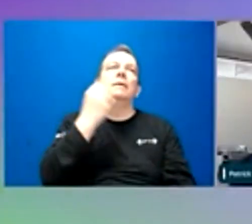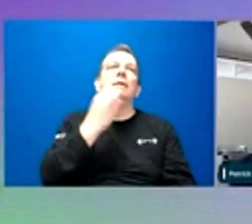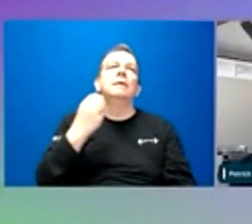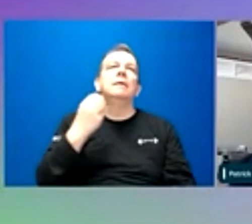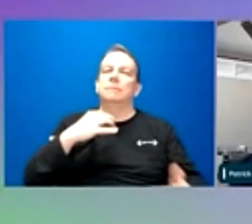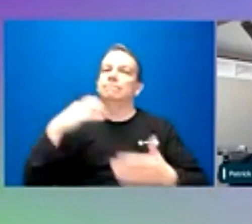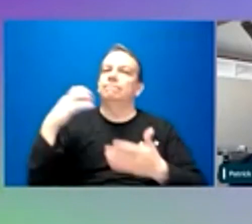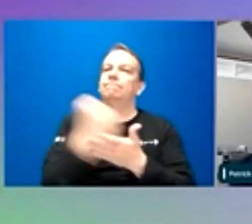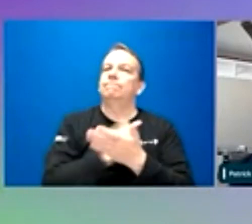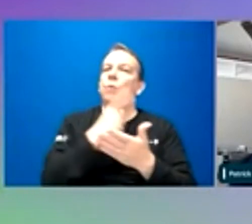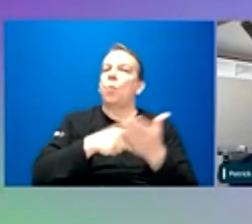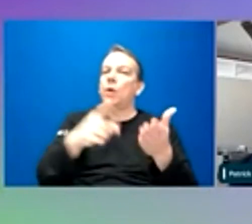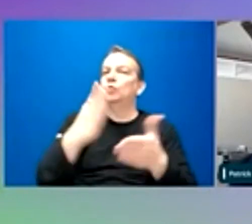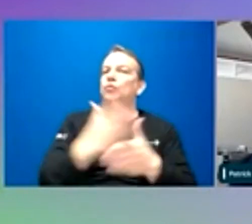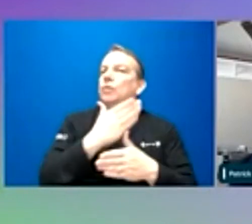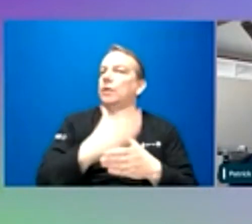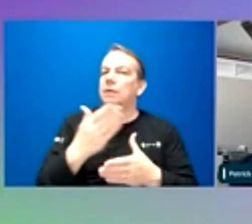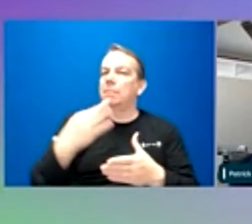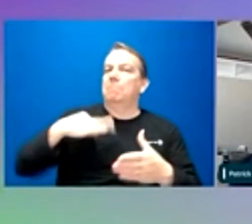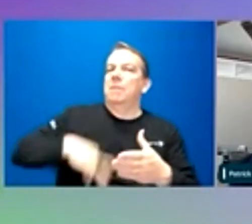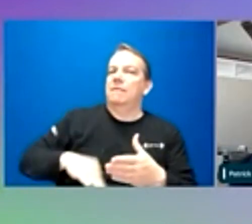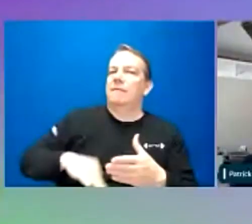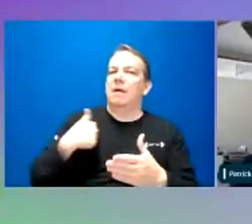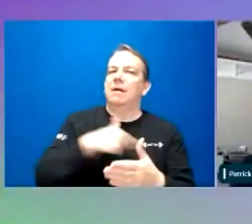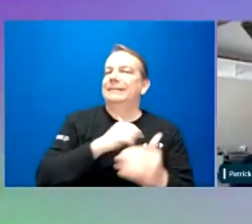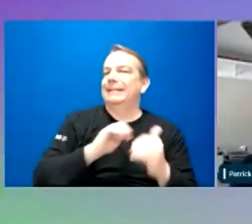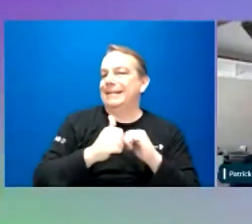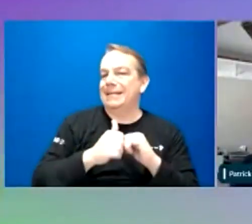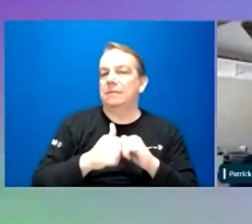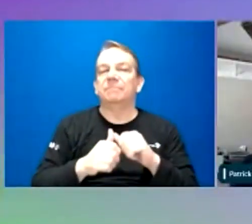their programs? >> Start talking to people,